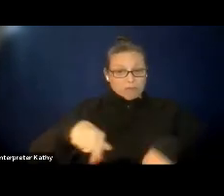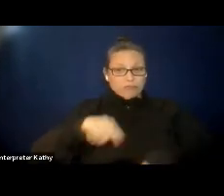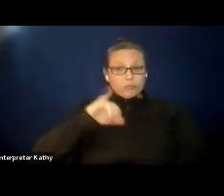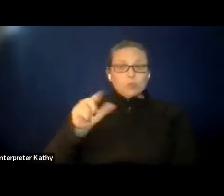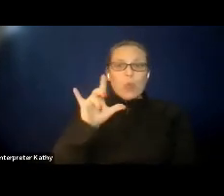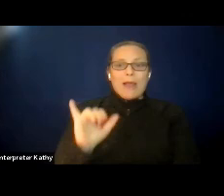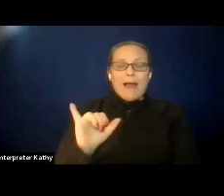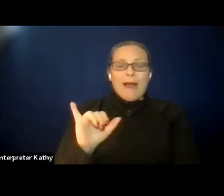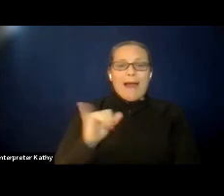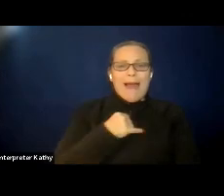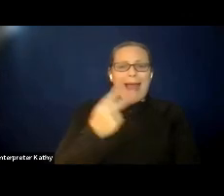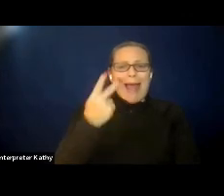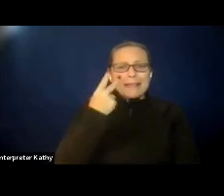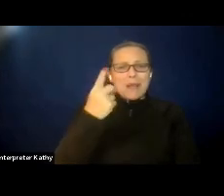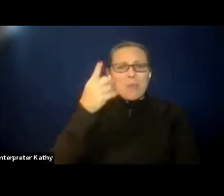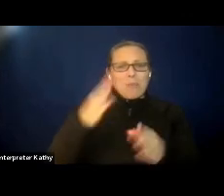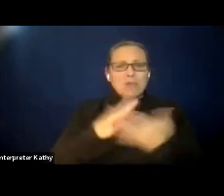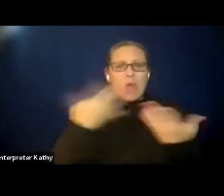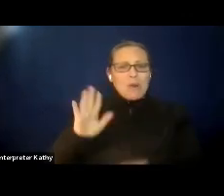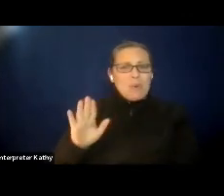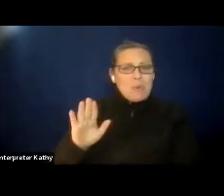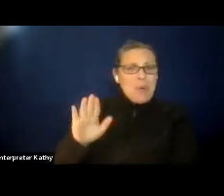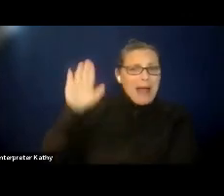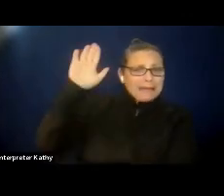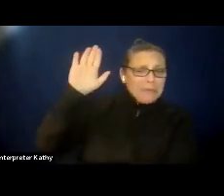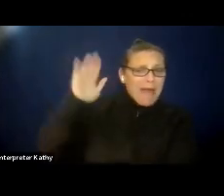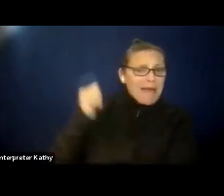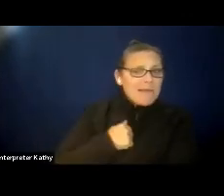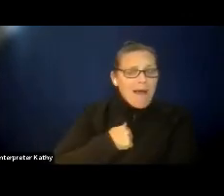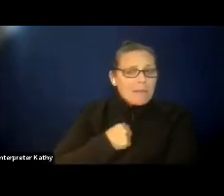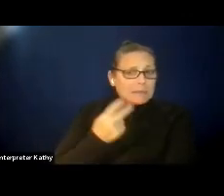disability community? As we know, this is Disability Pride Month. I do